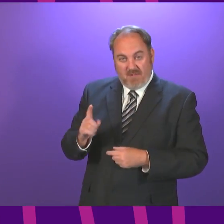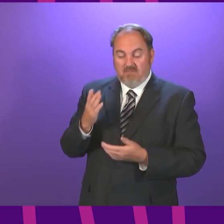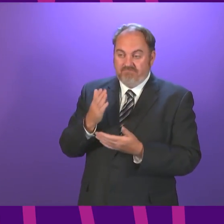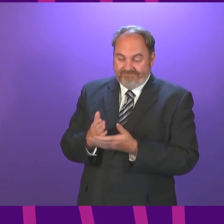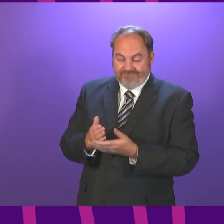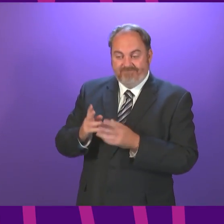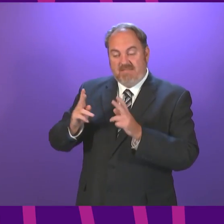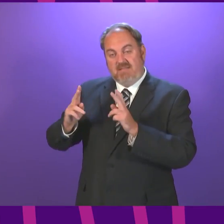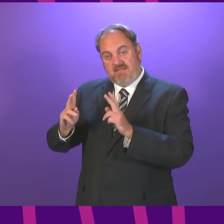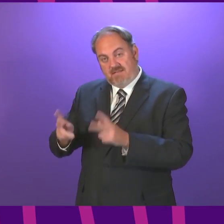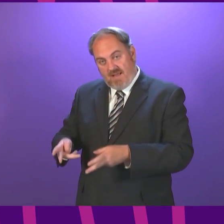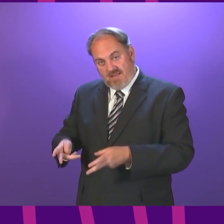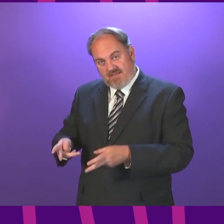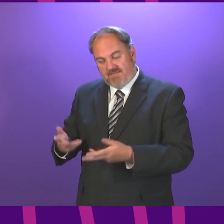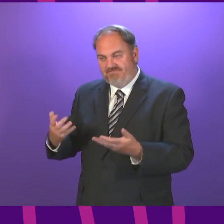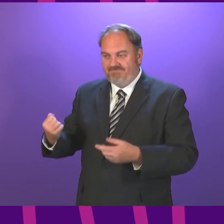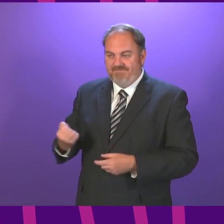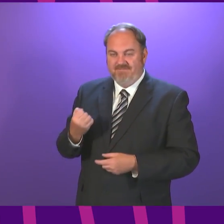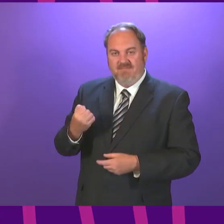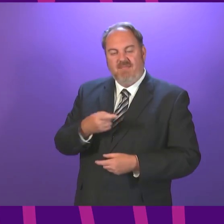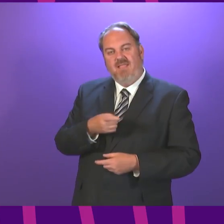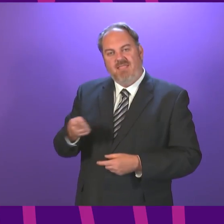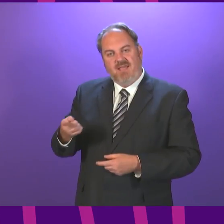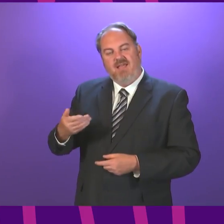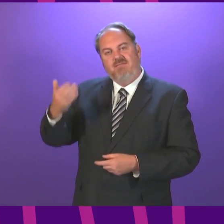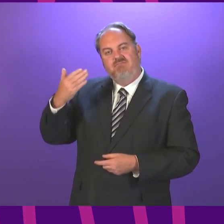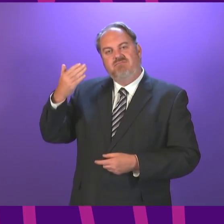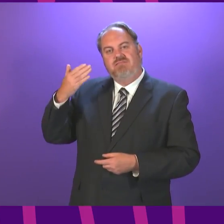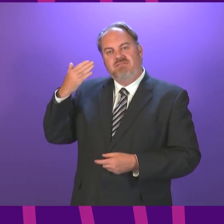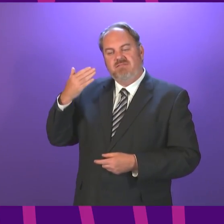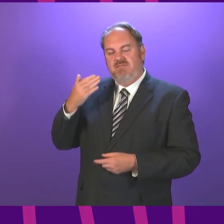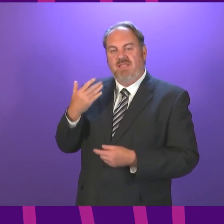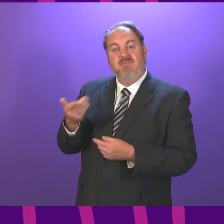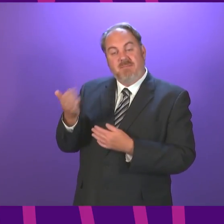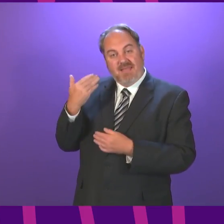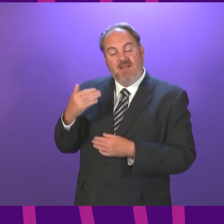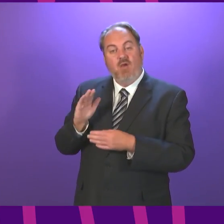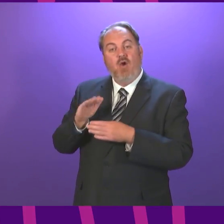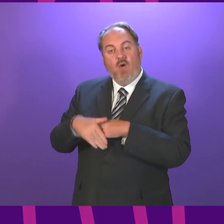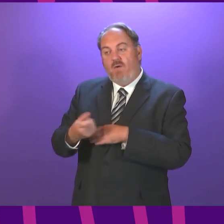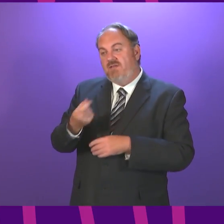of an overdose often—more than half of them—have a history of overdose. We of course need to